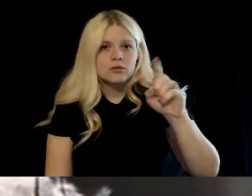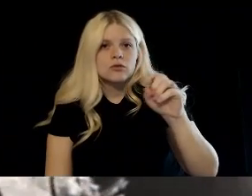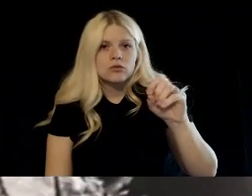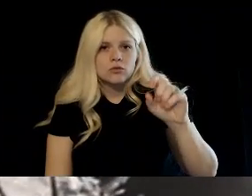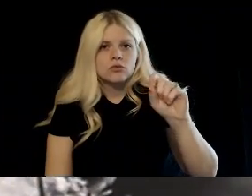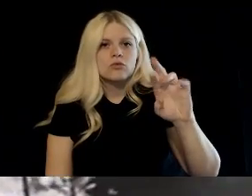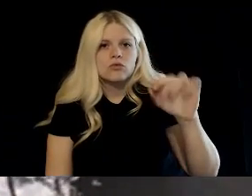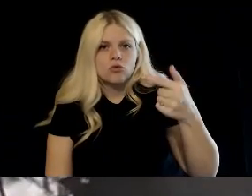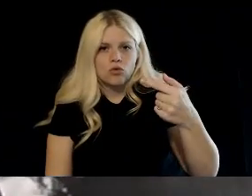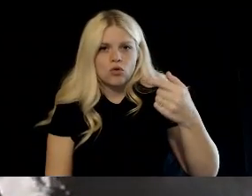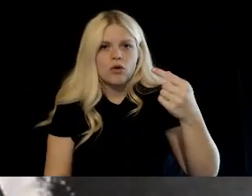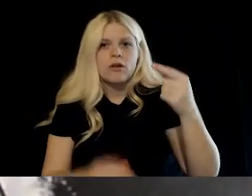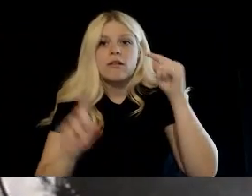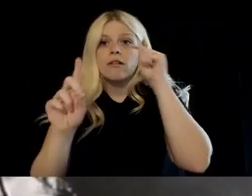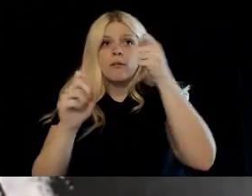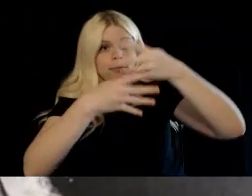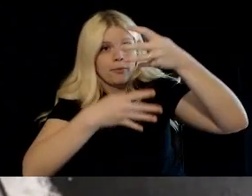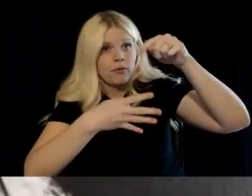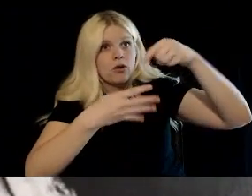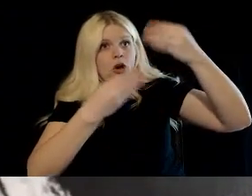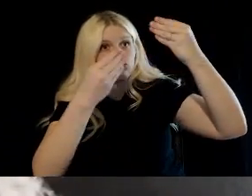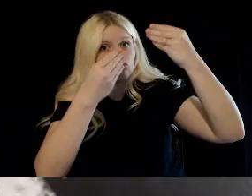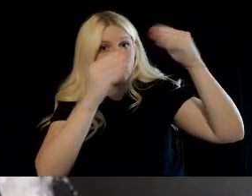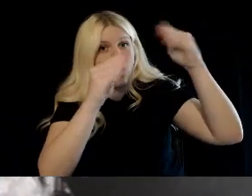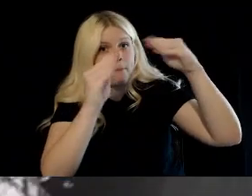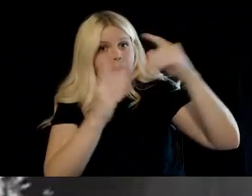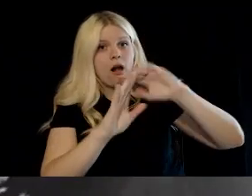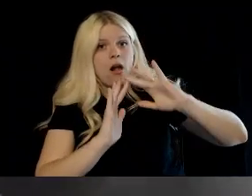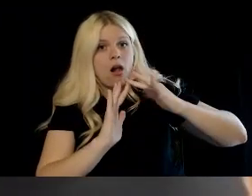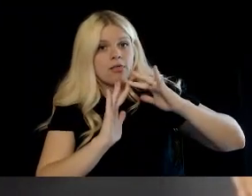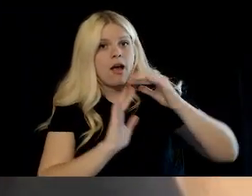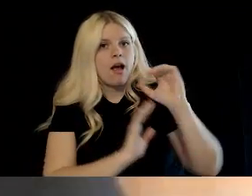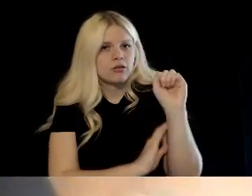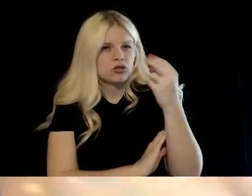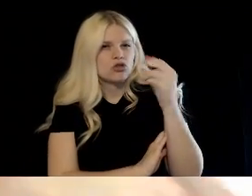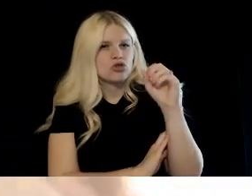section. So hoglezoo.org, shop online, and then just scroll down for